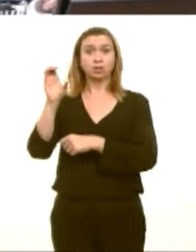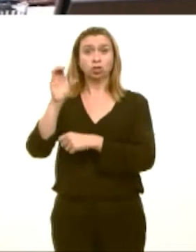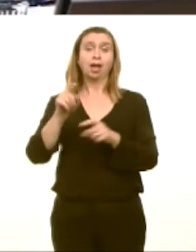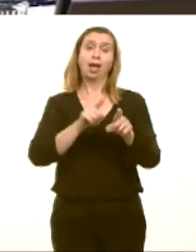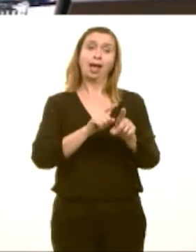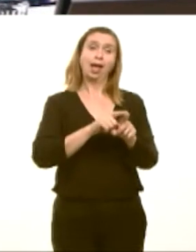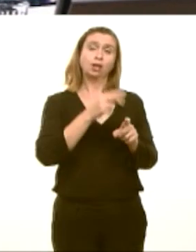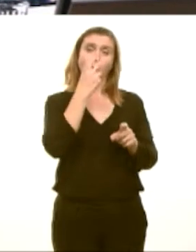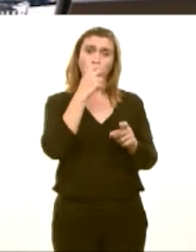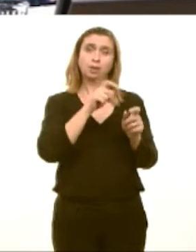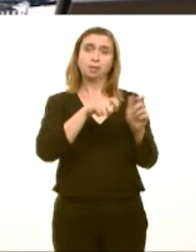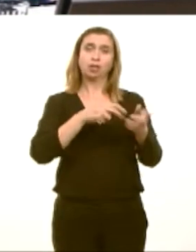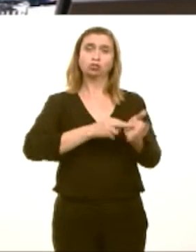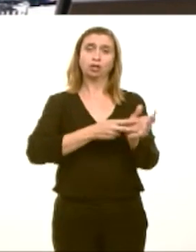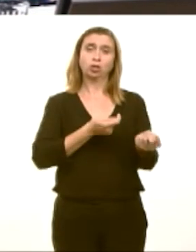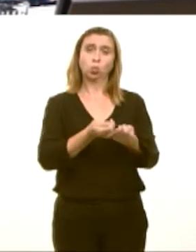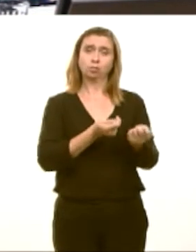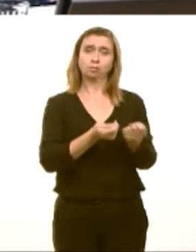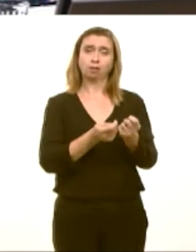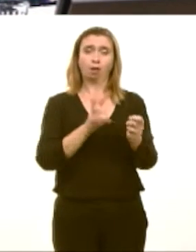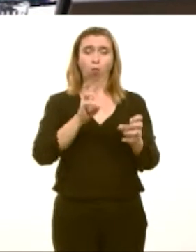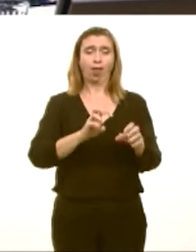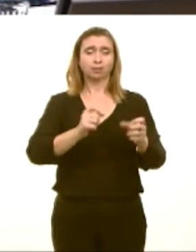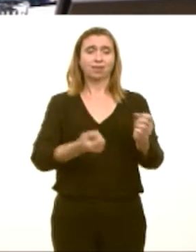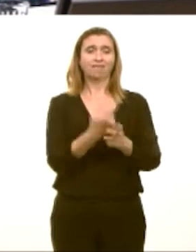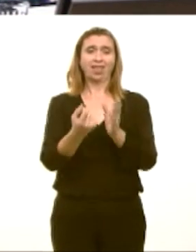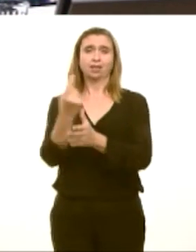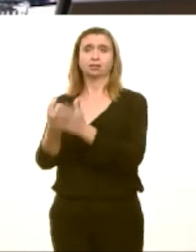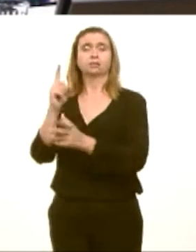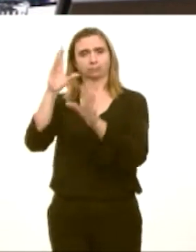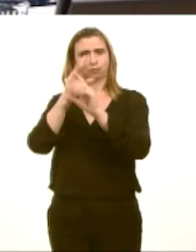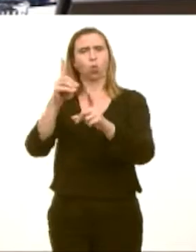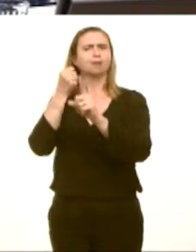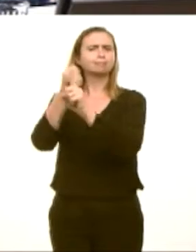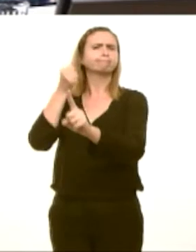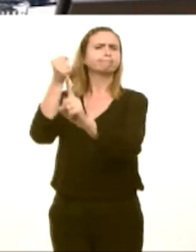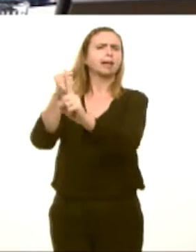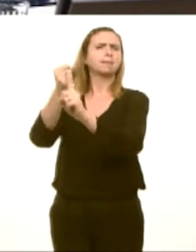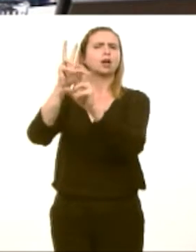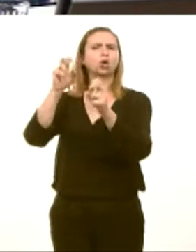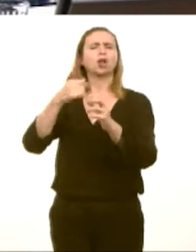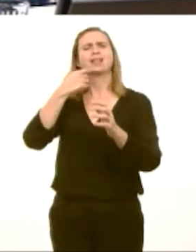A number of events were held across Wales, including the Say No to Ageism campaign, which was launched by the commissioner.